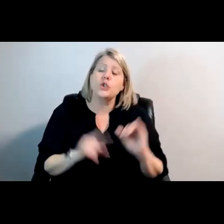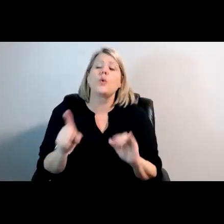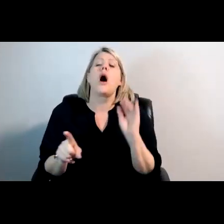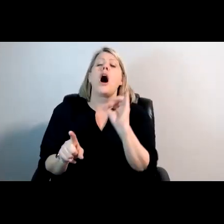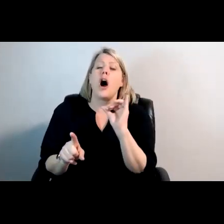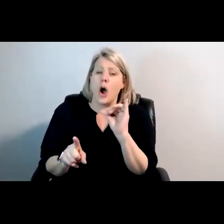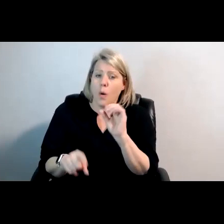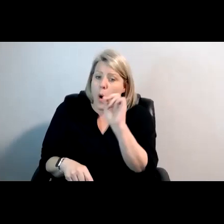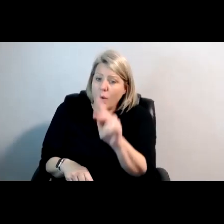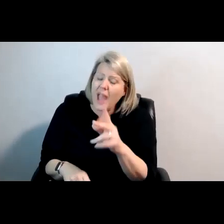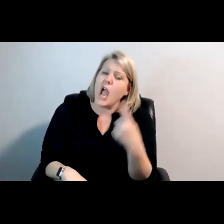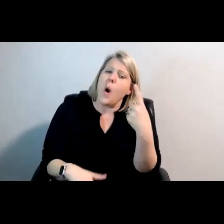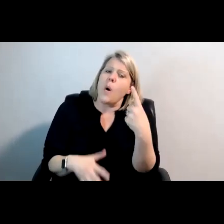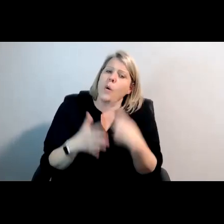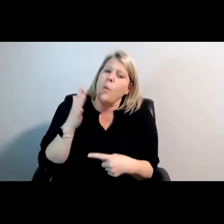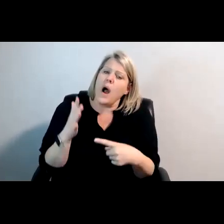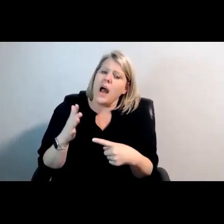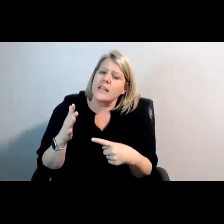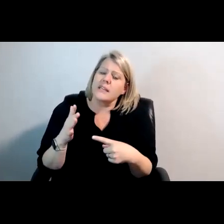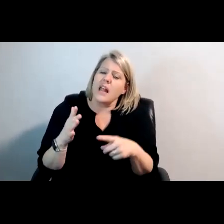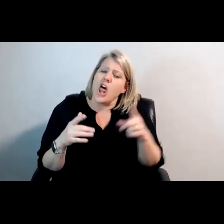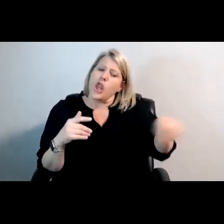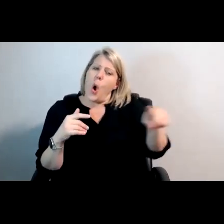And what is it that these people do